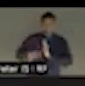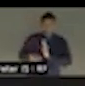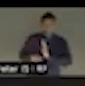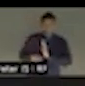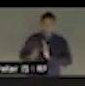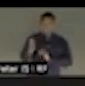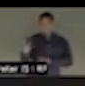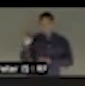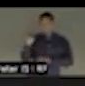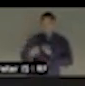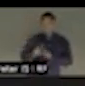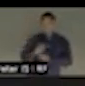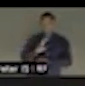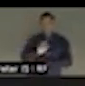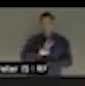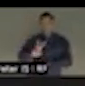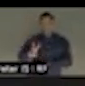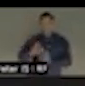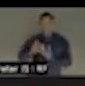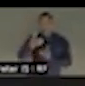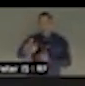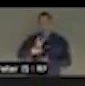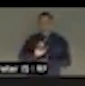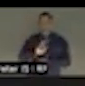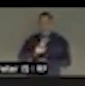And our proposal of this update is